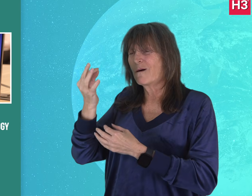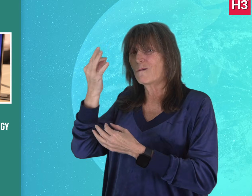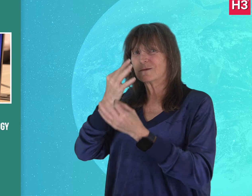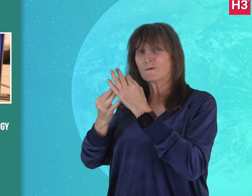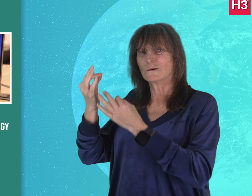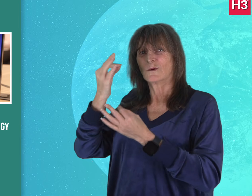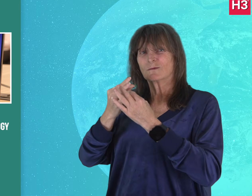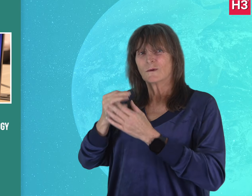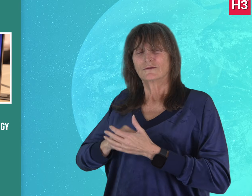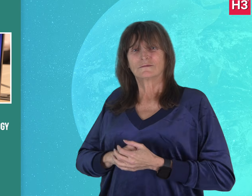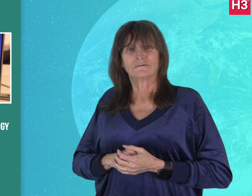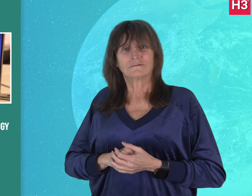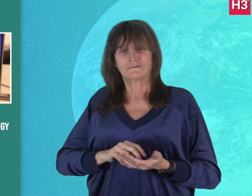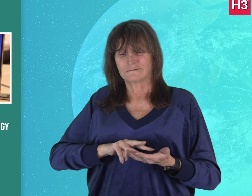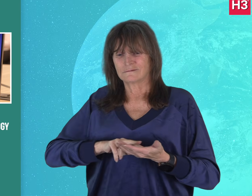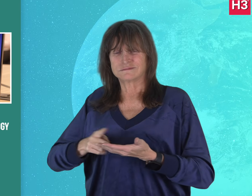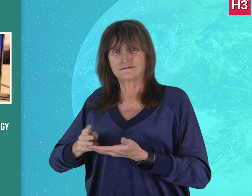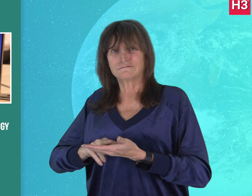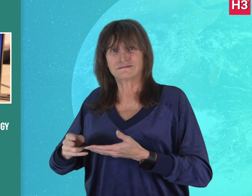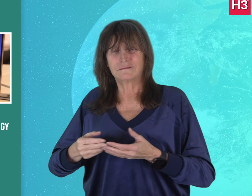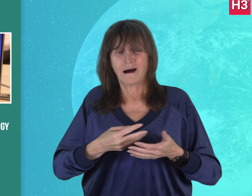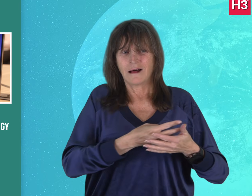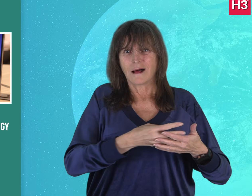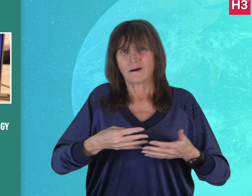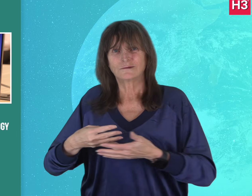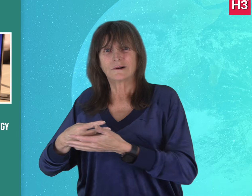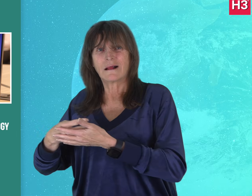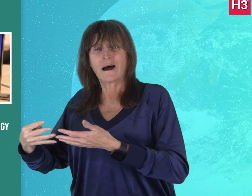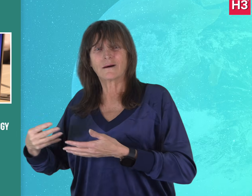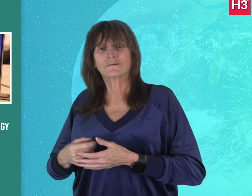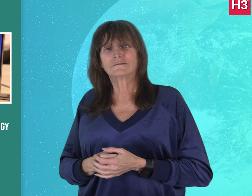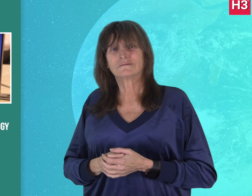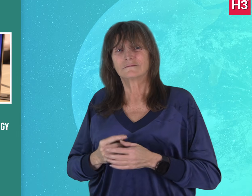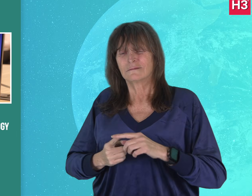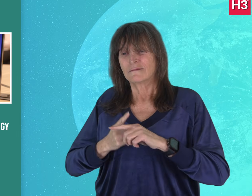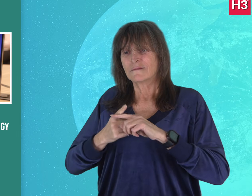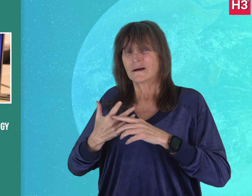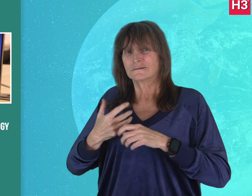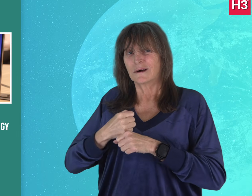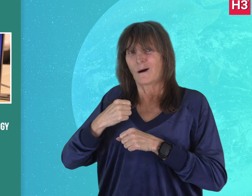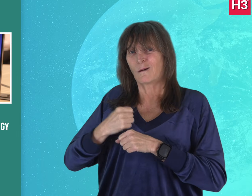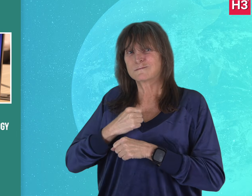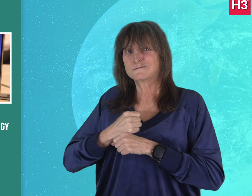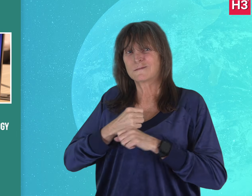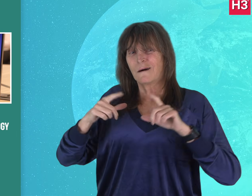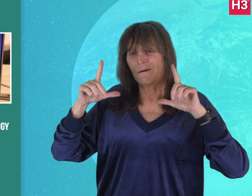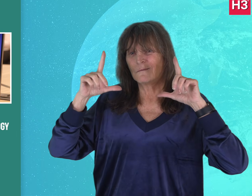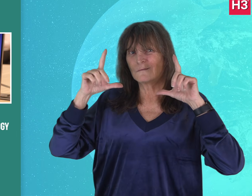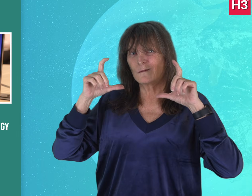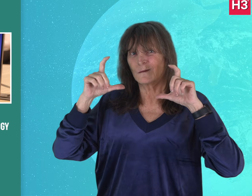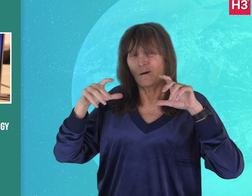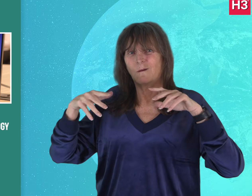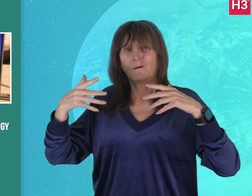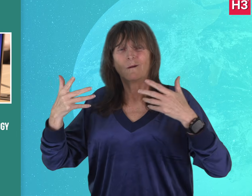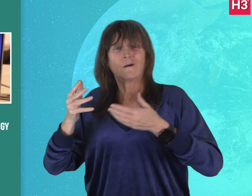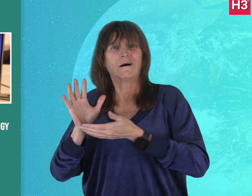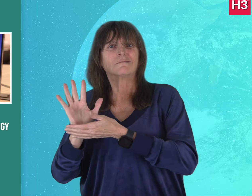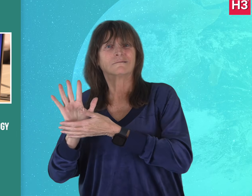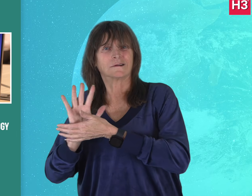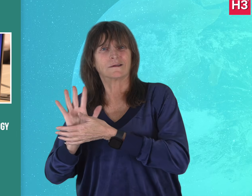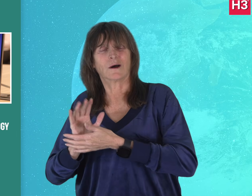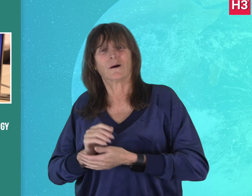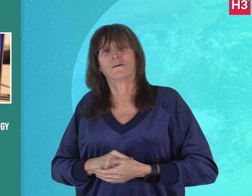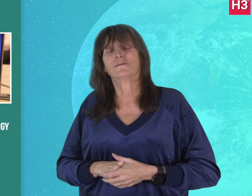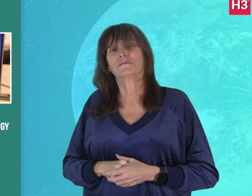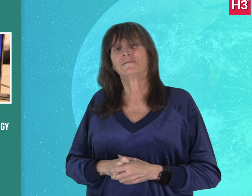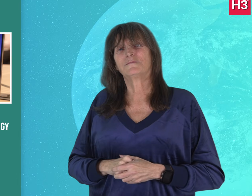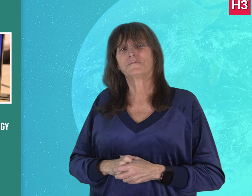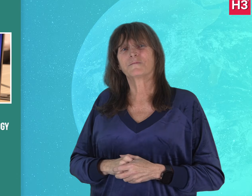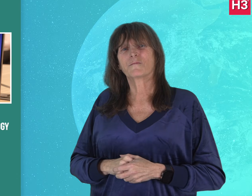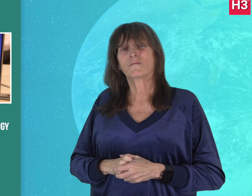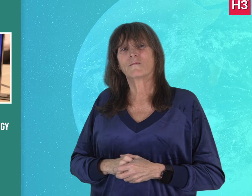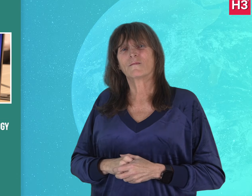translate between languages, and even create pictures and videos.